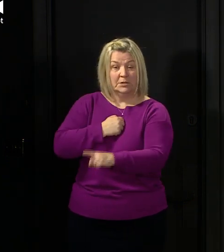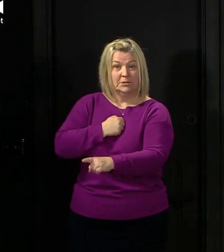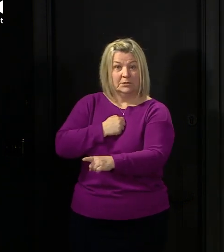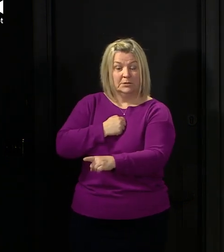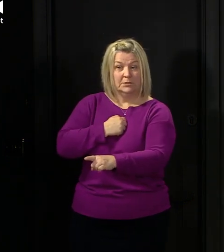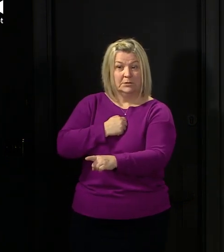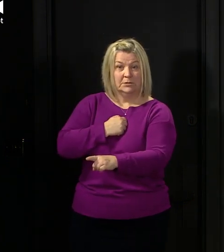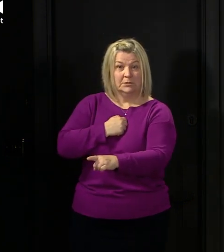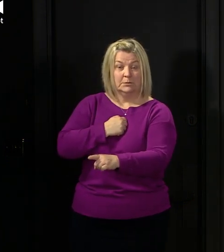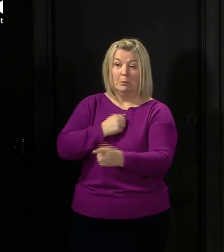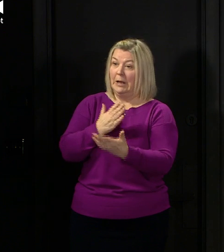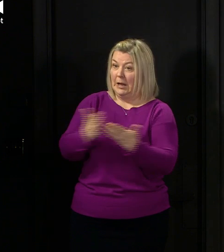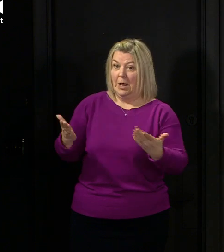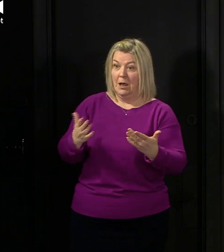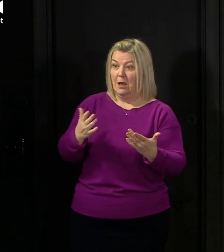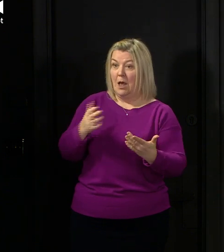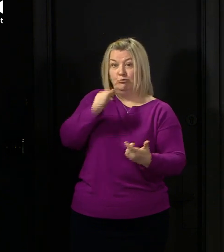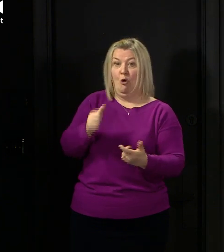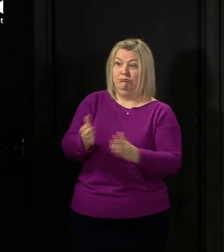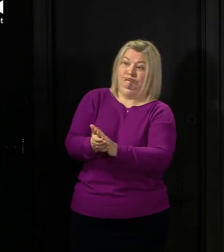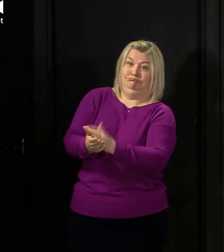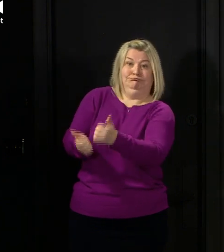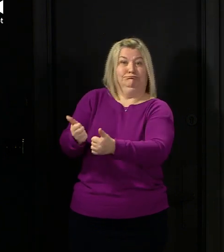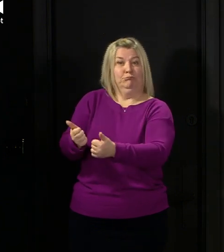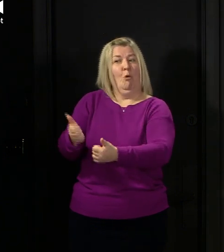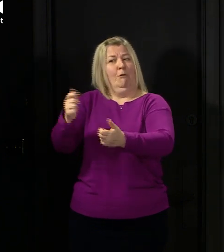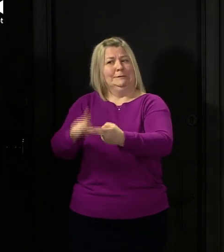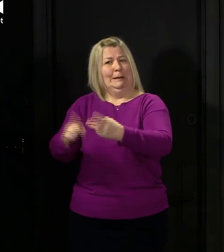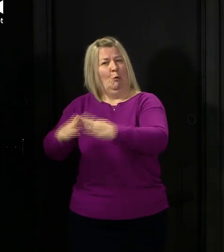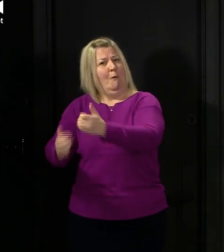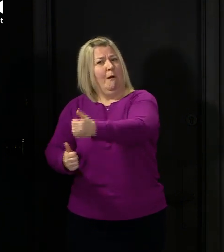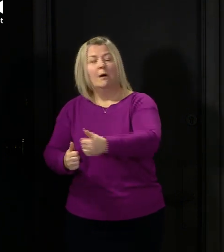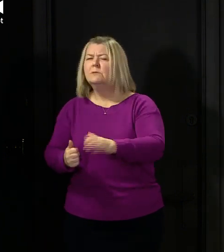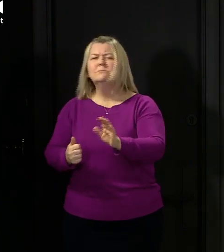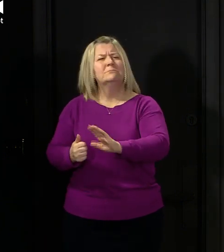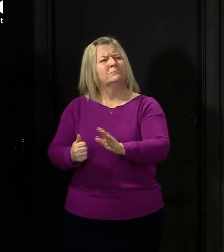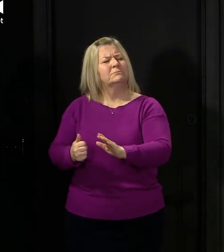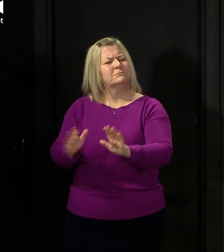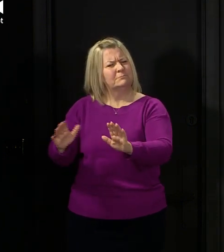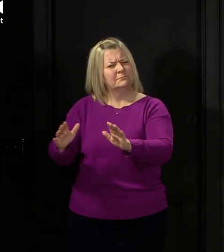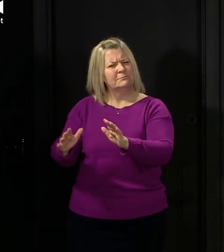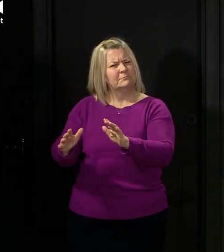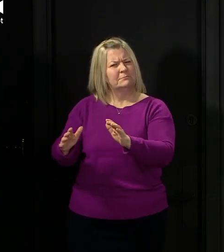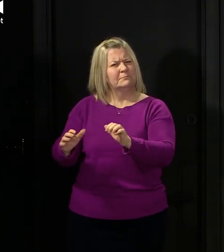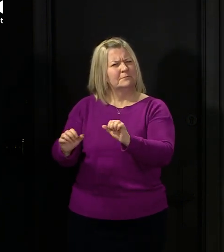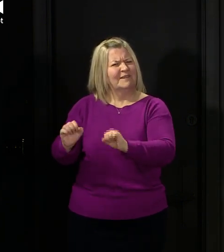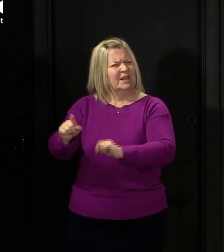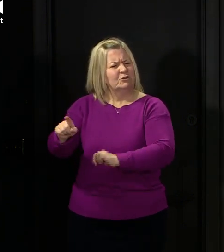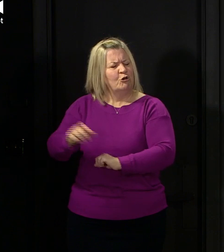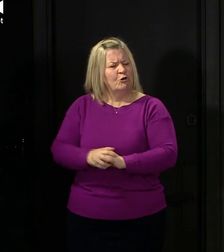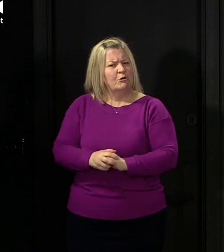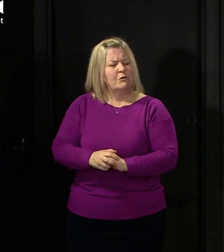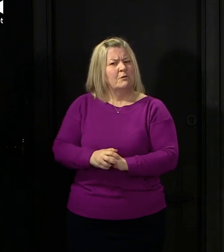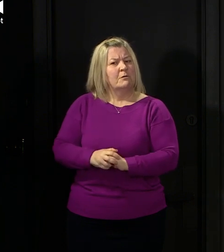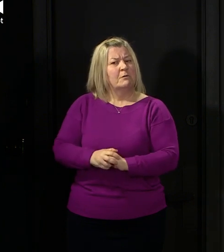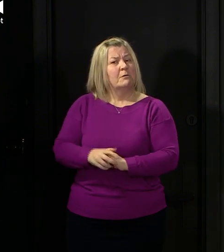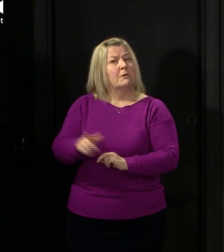trying to defend that in any way. But nevertheless, the advice she has given to me was important.